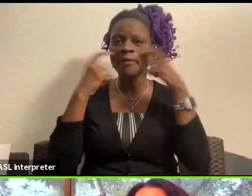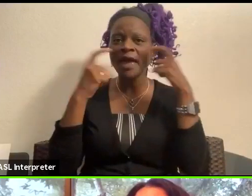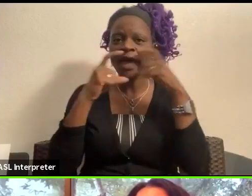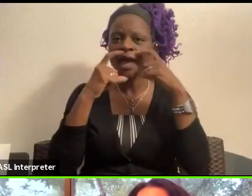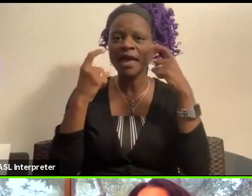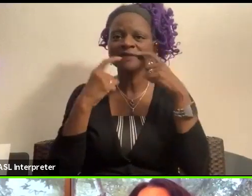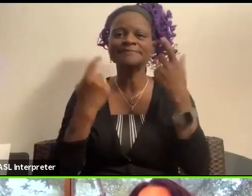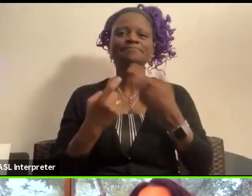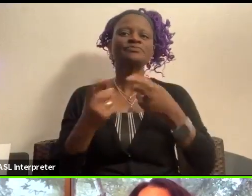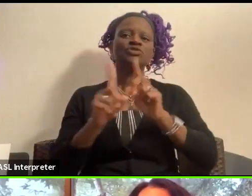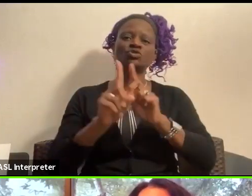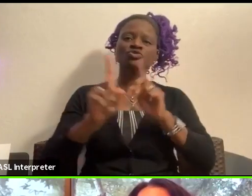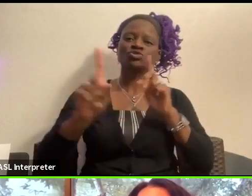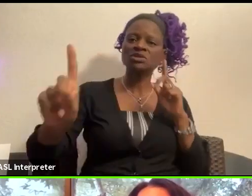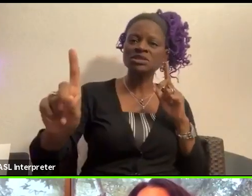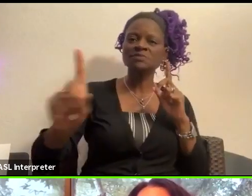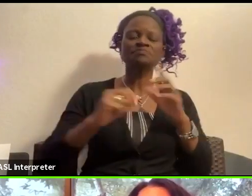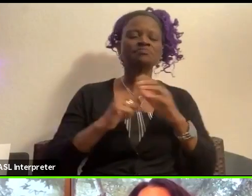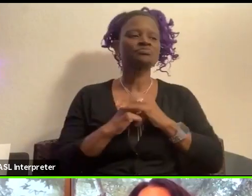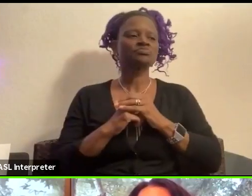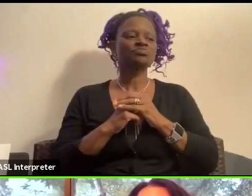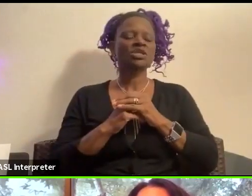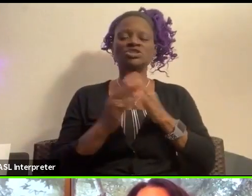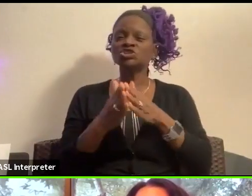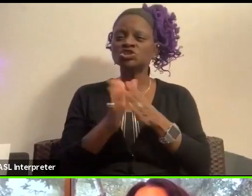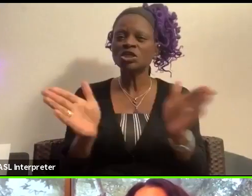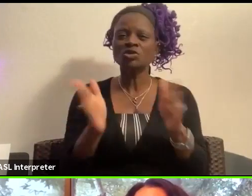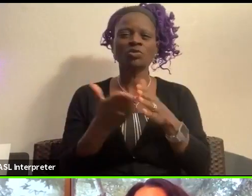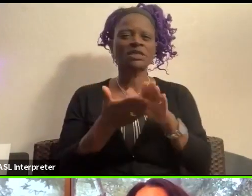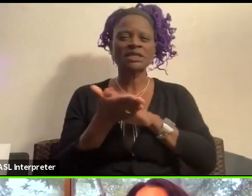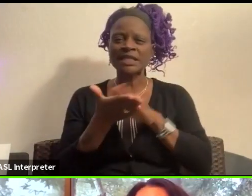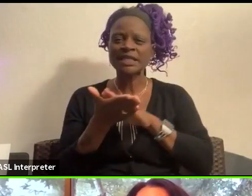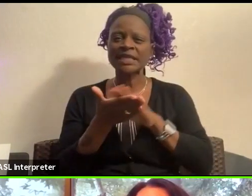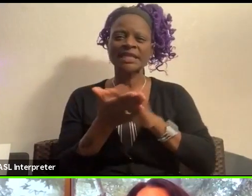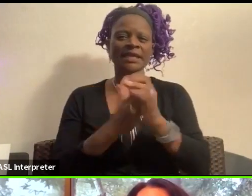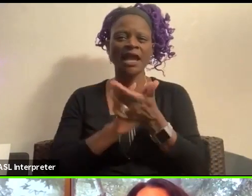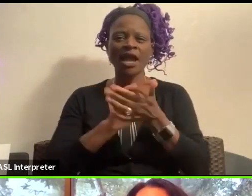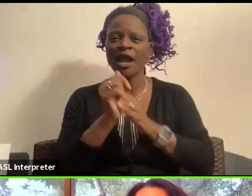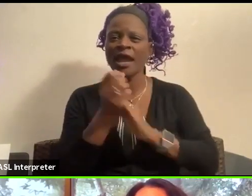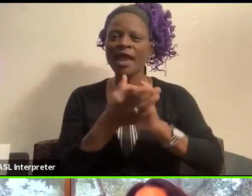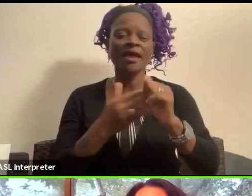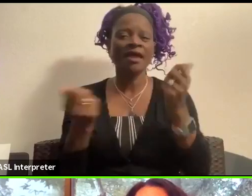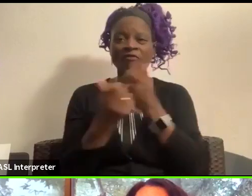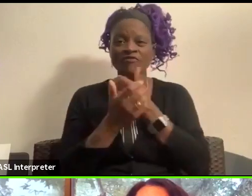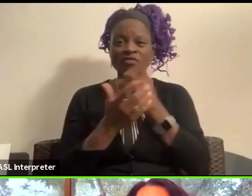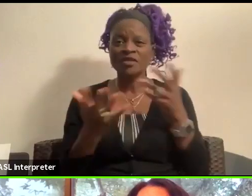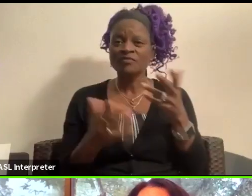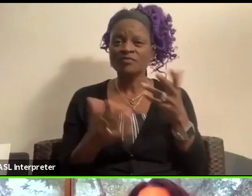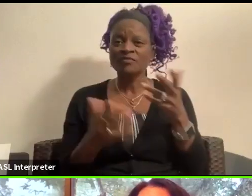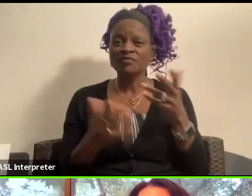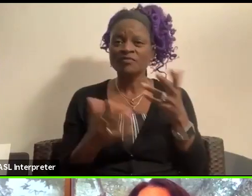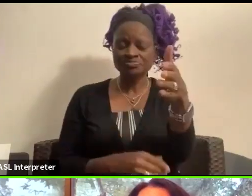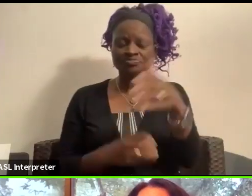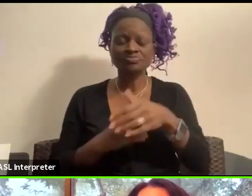and general hygiene, such as hand washing for the foreseeable future. So that's the bad news.